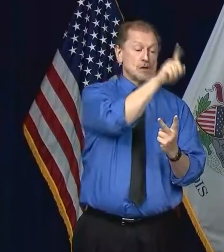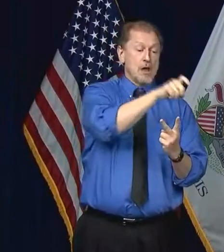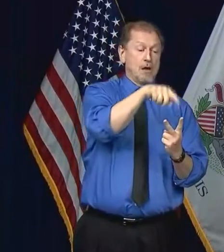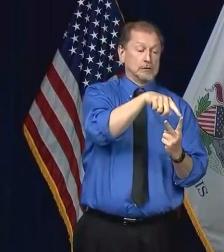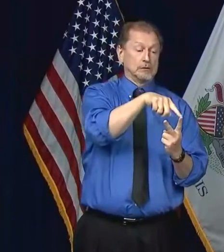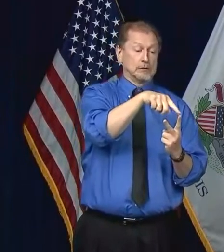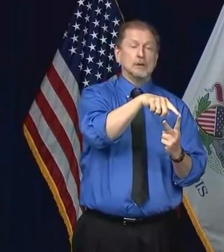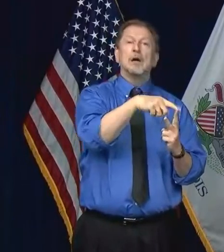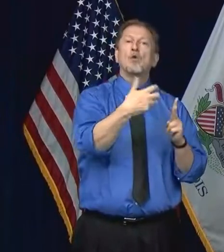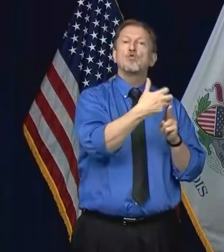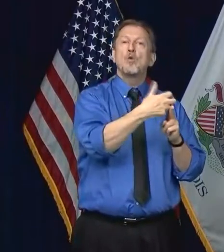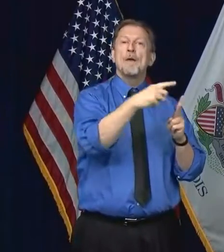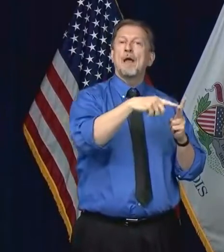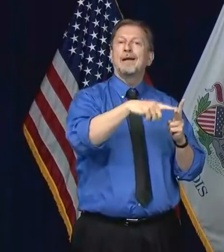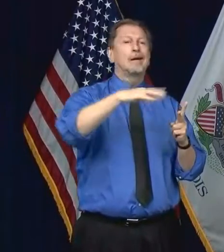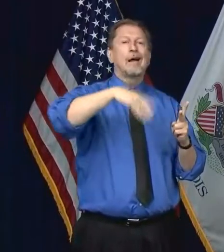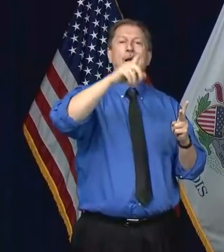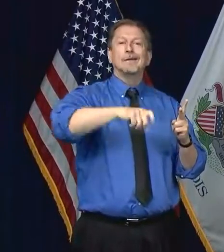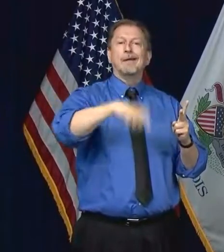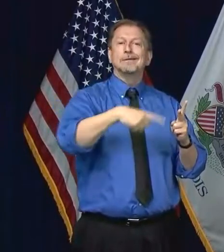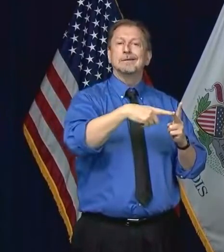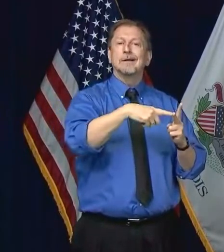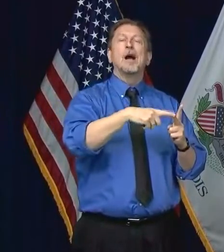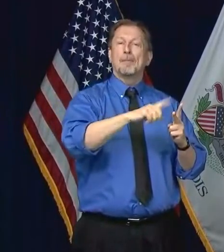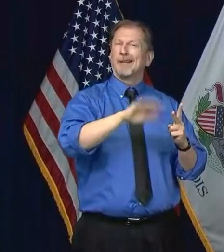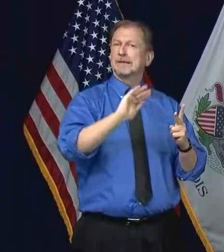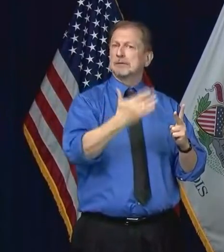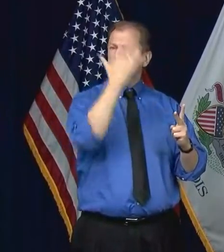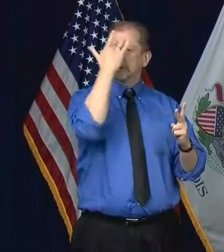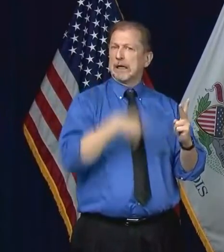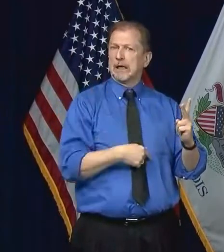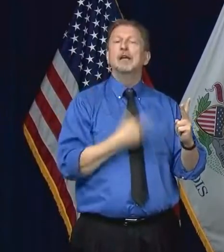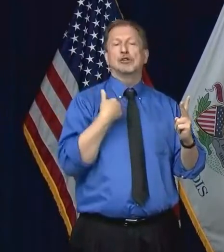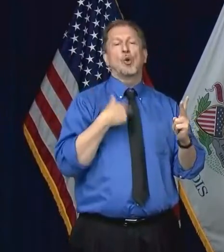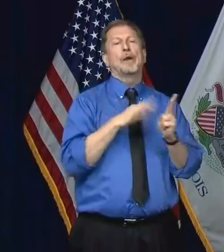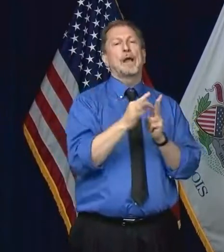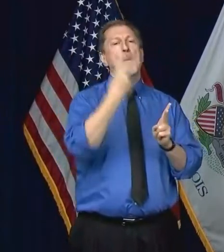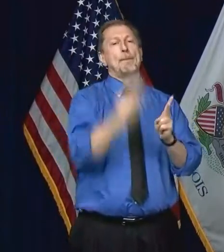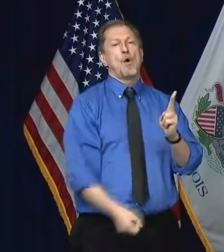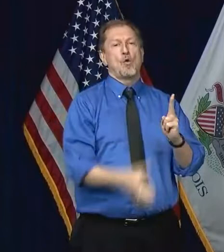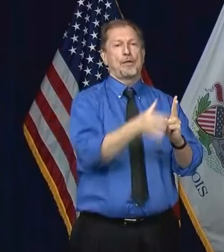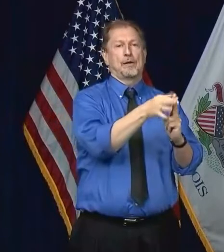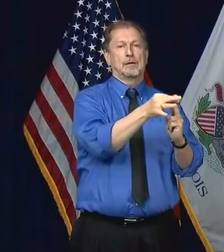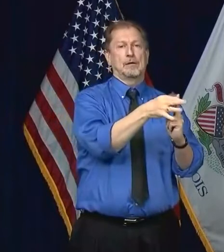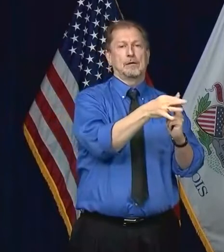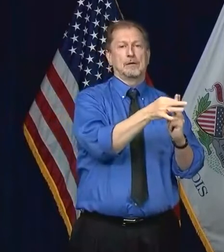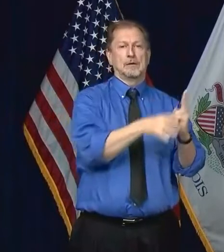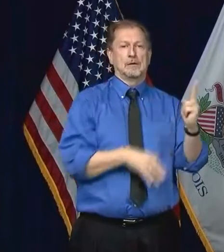And well. as covid has person that Covid case a presumed covid case in our outbreak status, but there